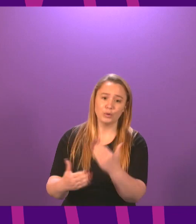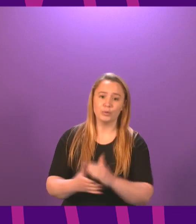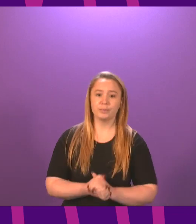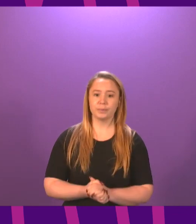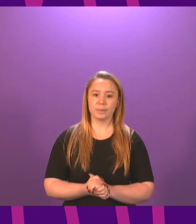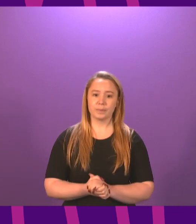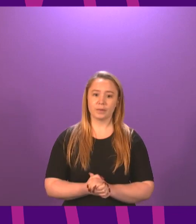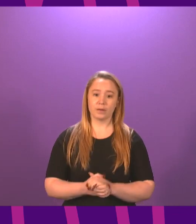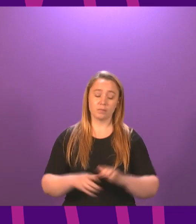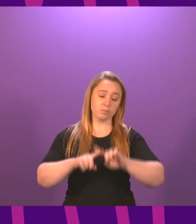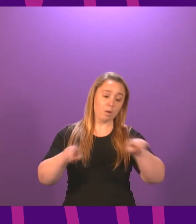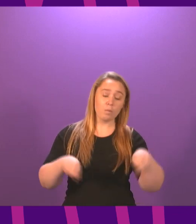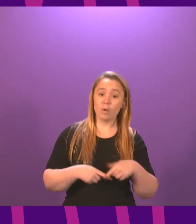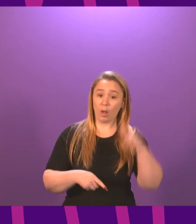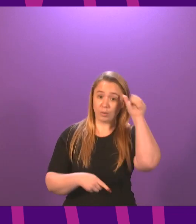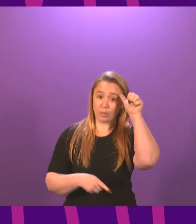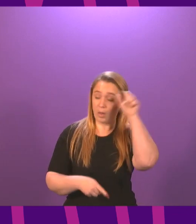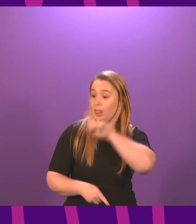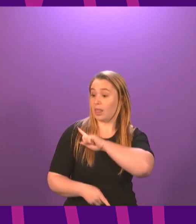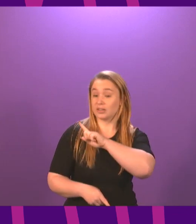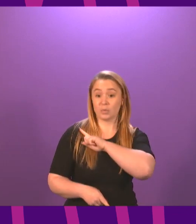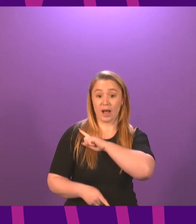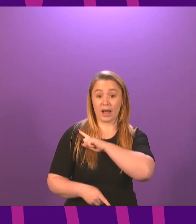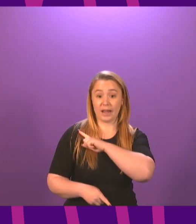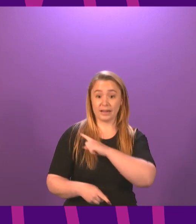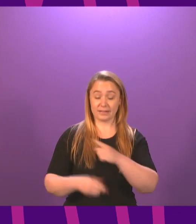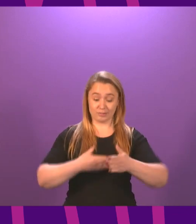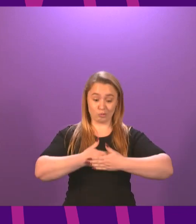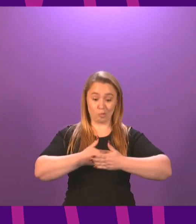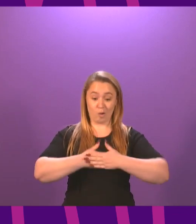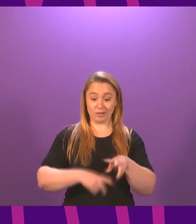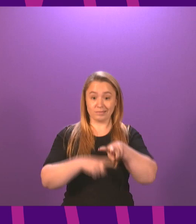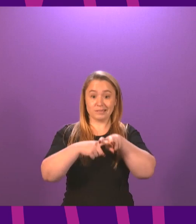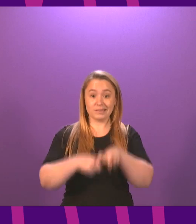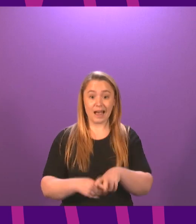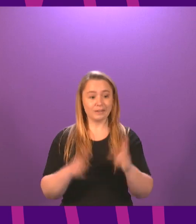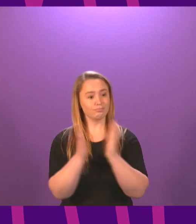for that. We all recognise—it is why we stood on our doorsteps for week after week